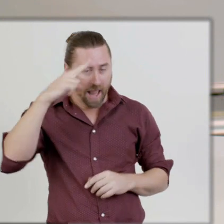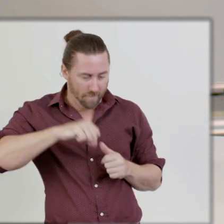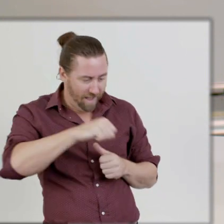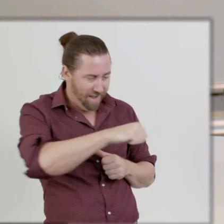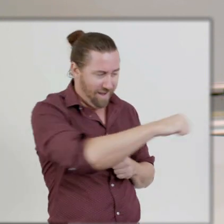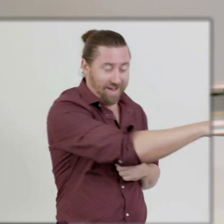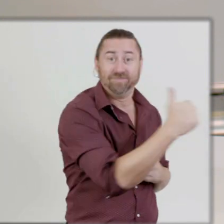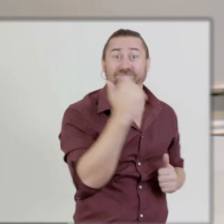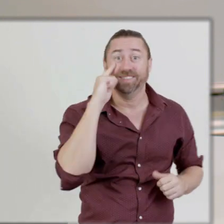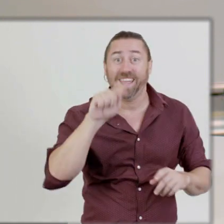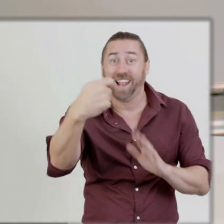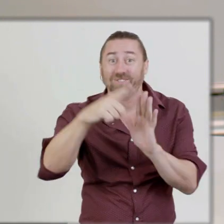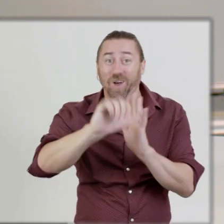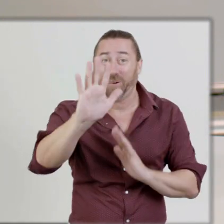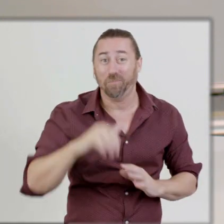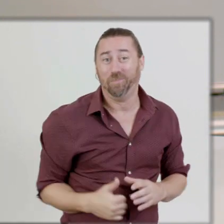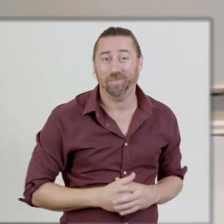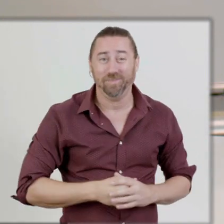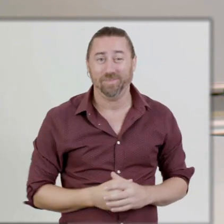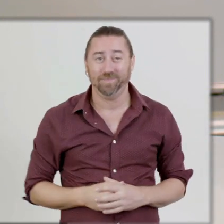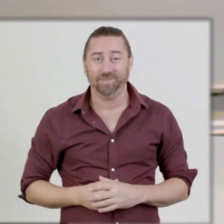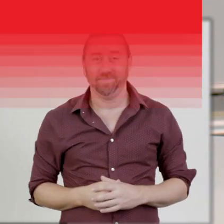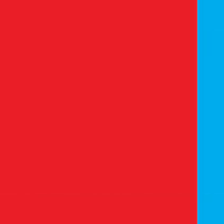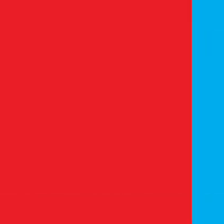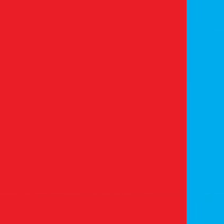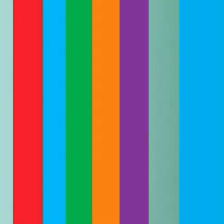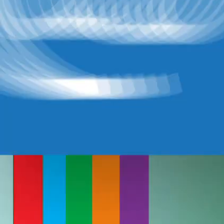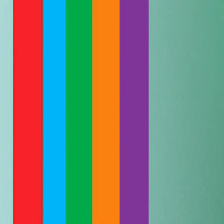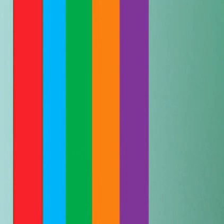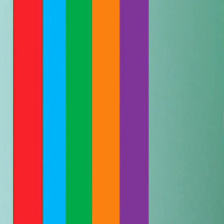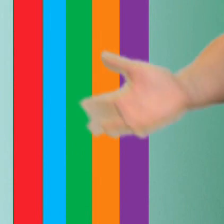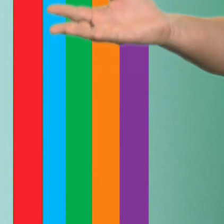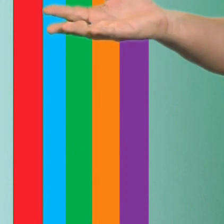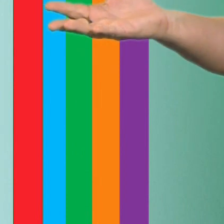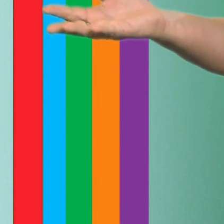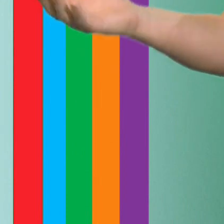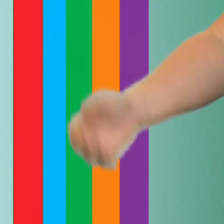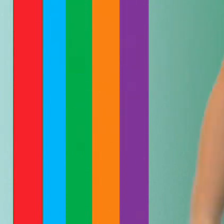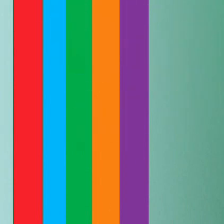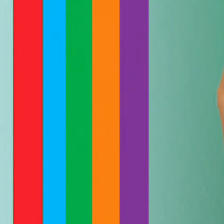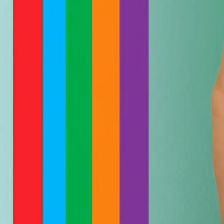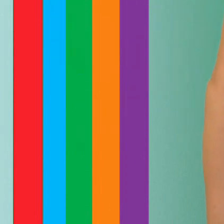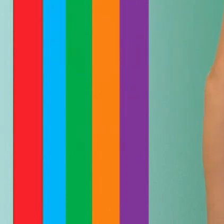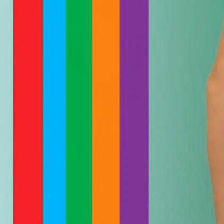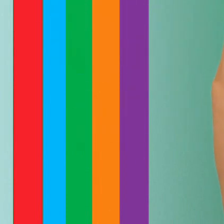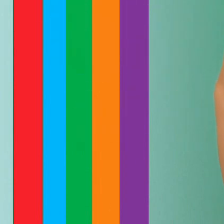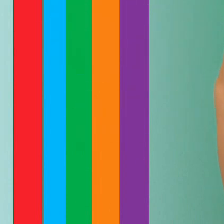Try to remember the order of the planets. See you next time! Thank you, Monte. Wasn't that interesting? I don't know about you,